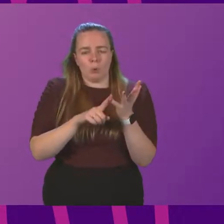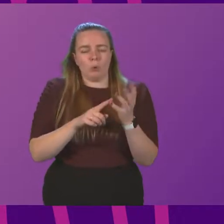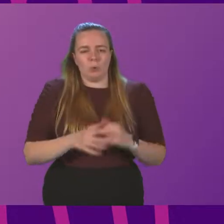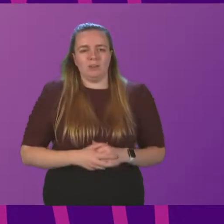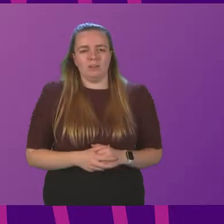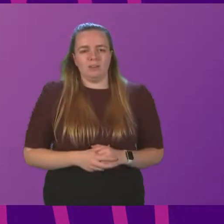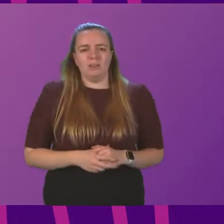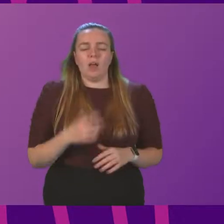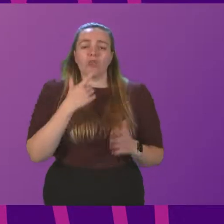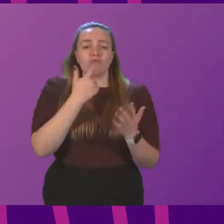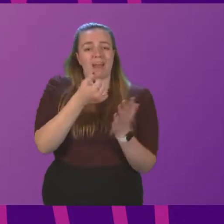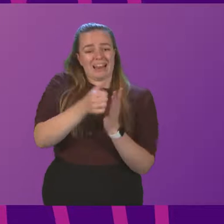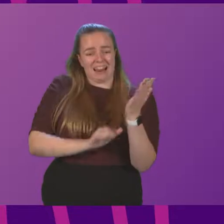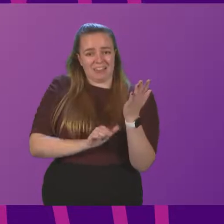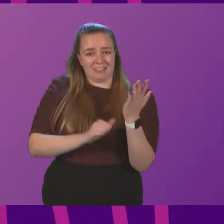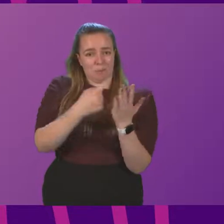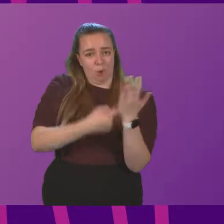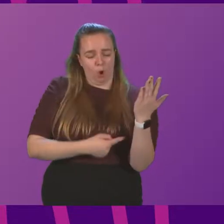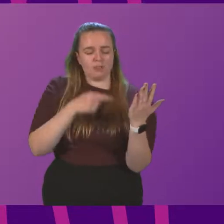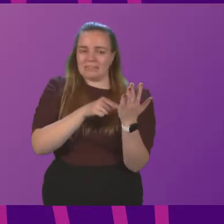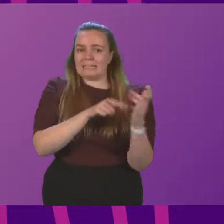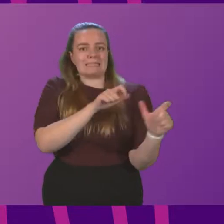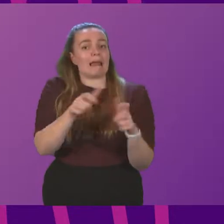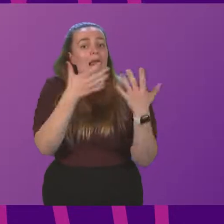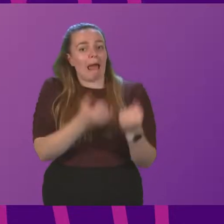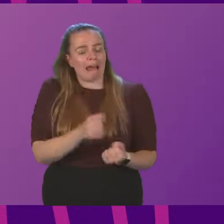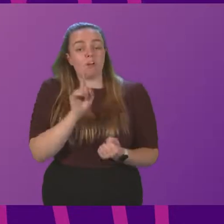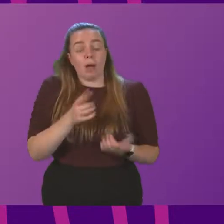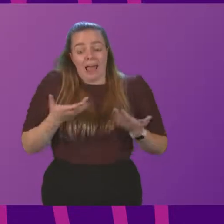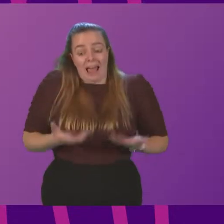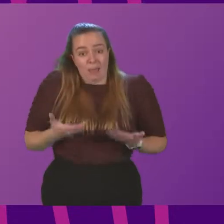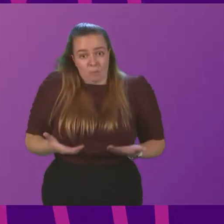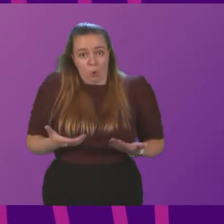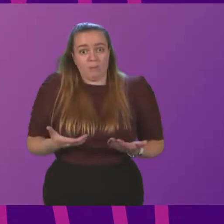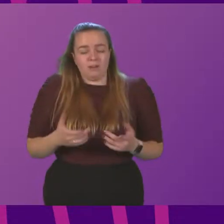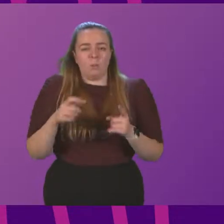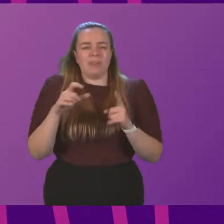The red list policy nonetheless remains in place but, at this time—with the delta variant dominant